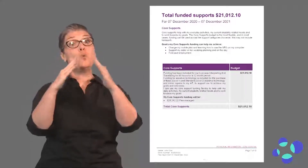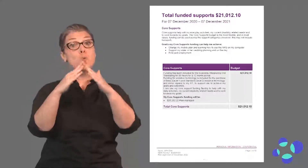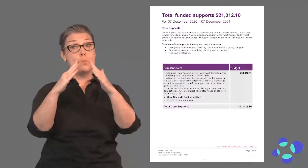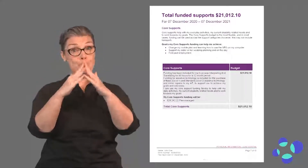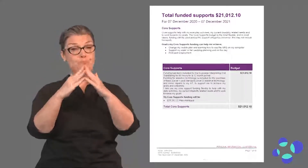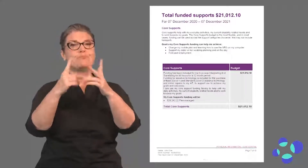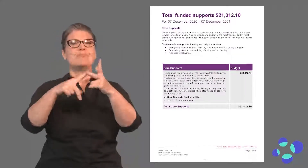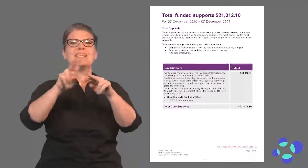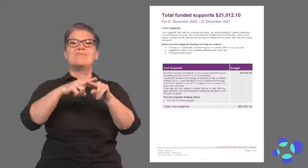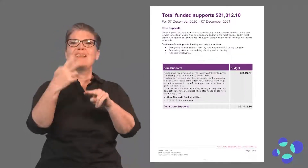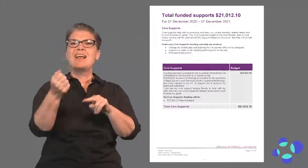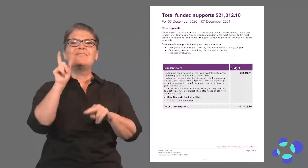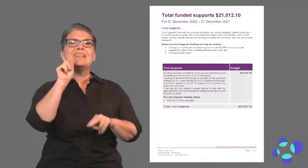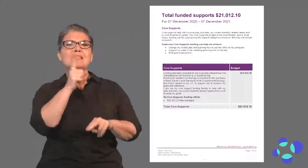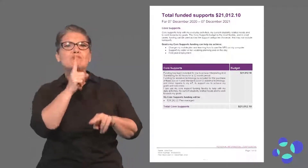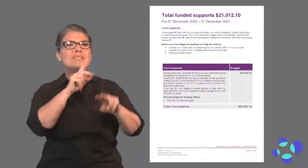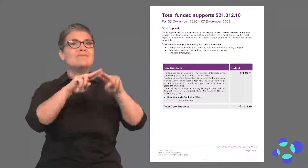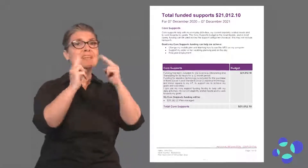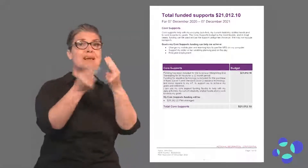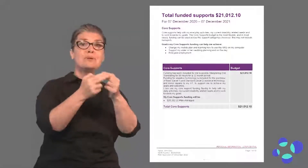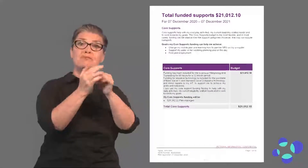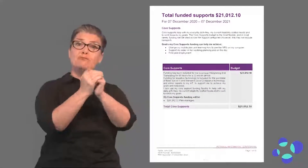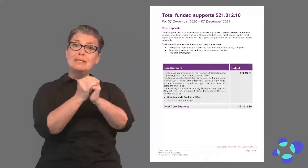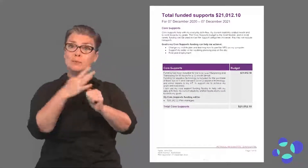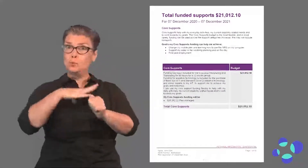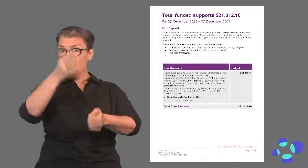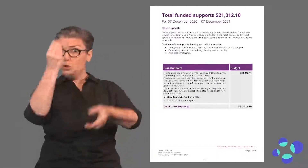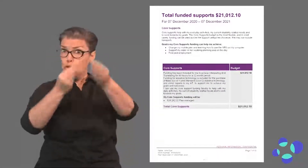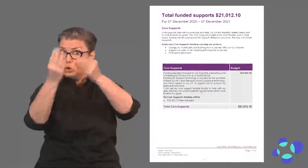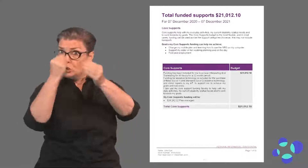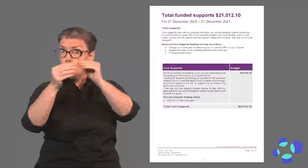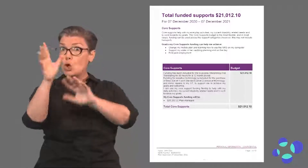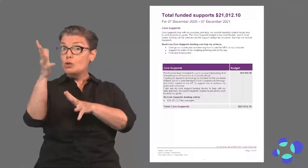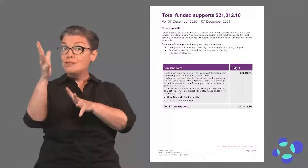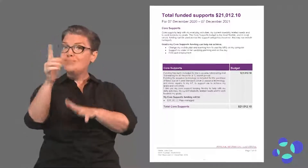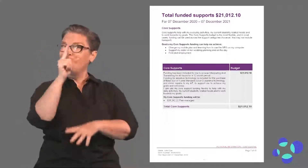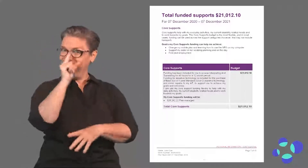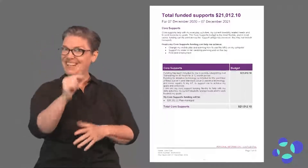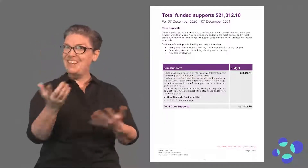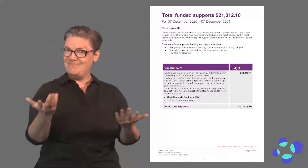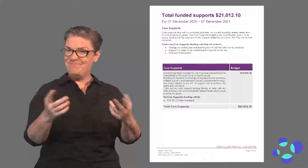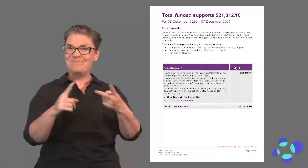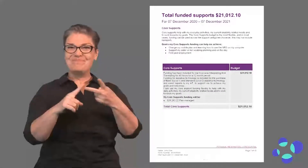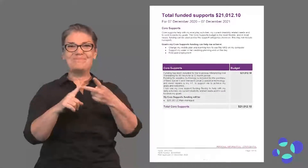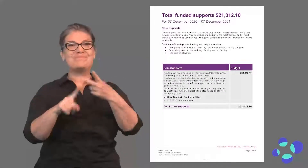Secondly, Auslan at Home. If you have hearing family or friends who want to learn Auslan they can.